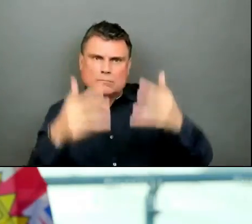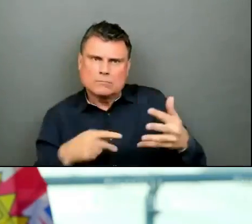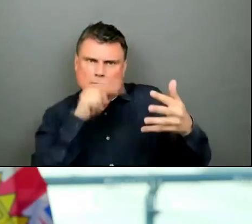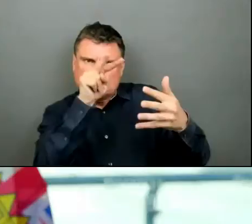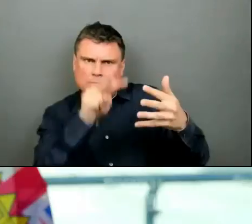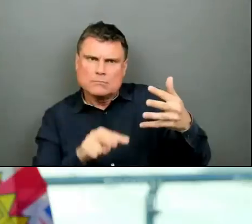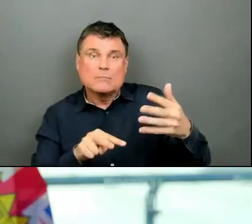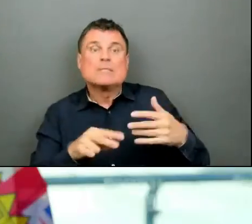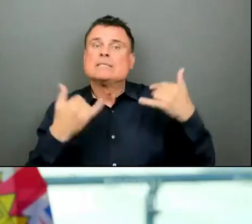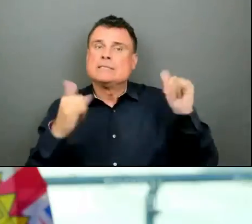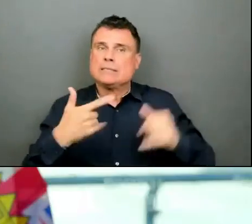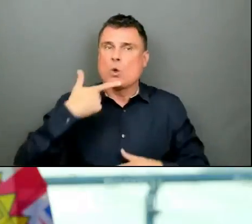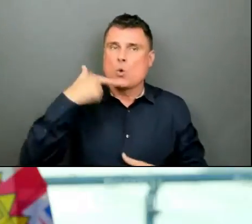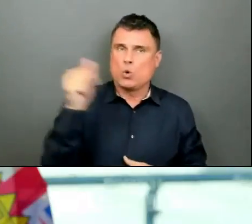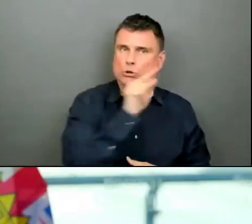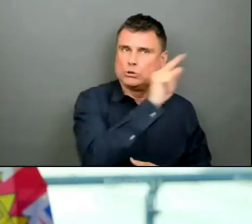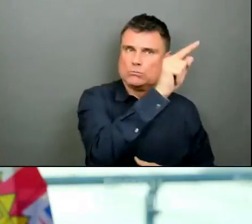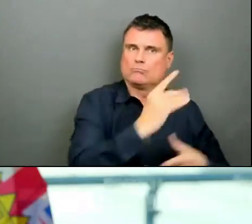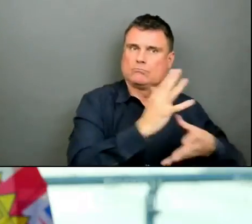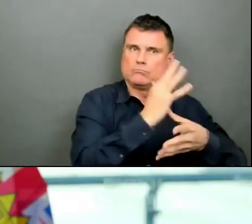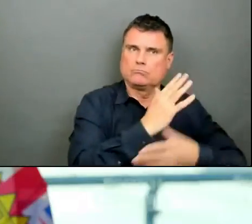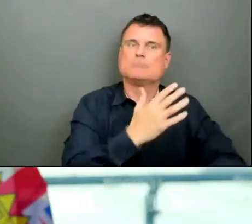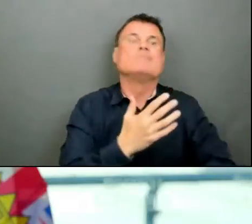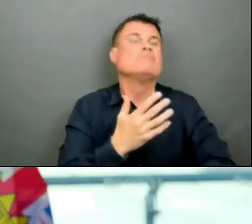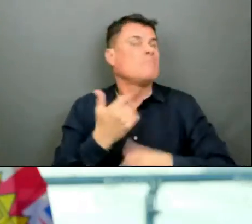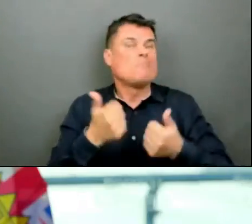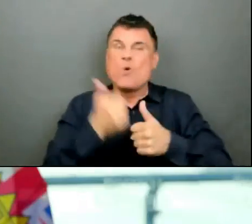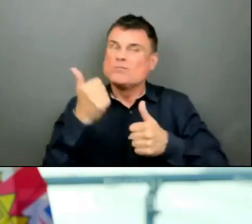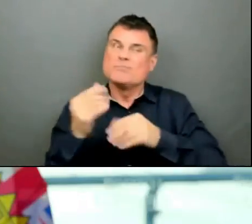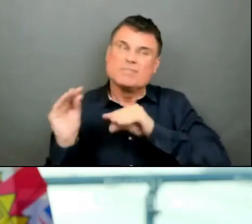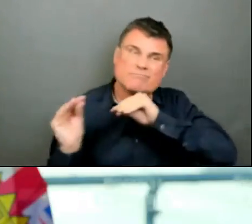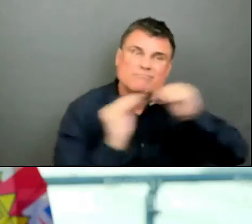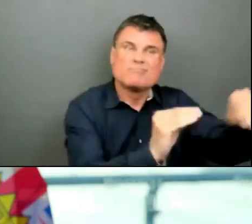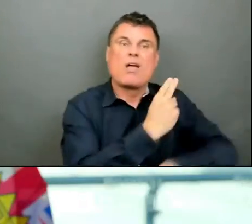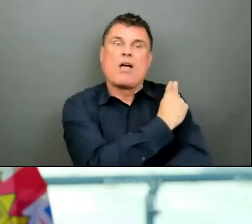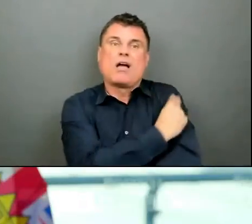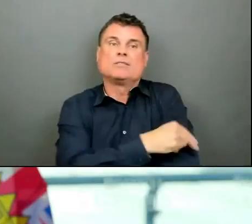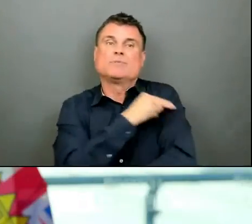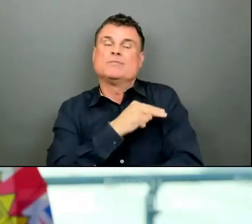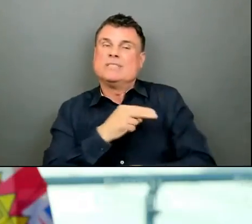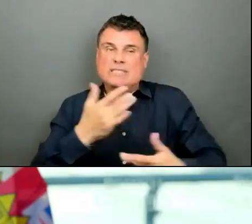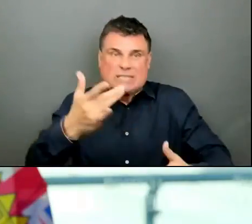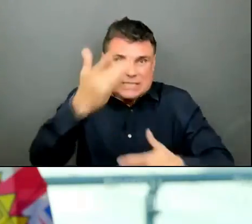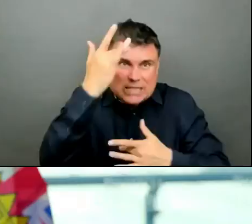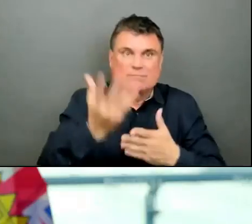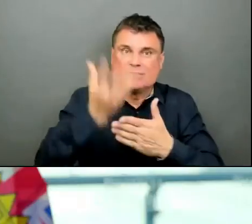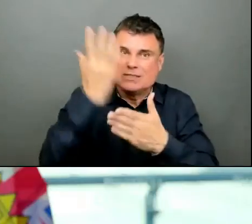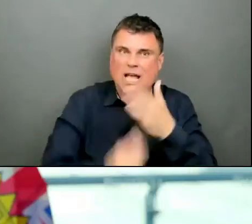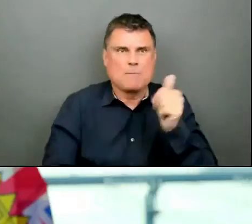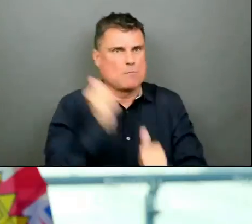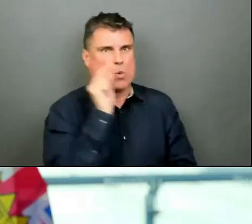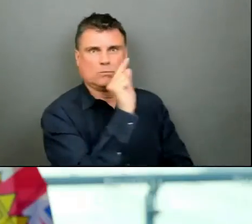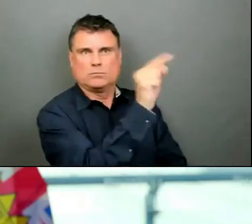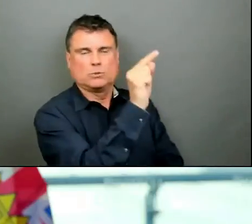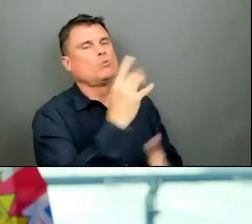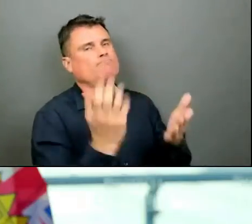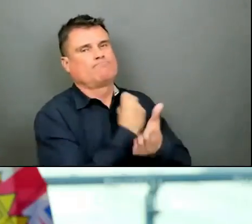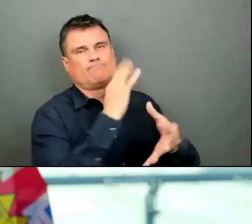older demographic who end up in hospital, who have severe, and whether or not are who are dying from COVID. Much of that,